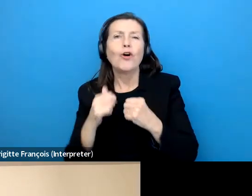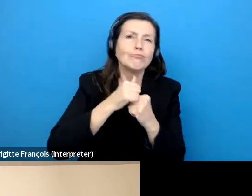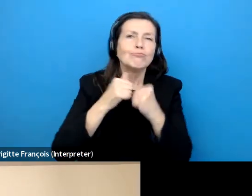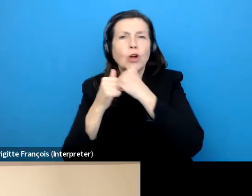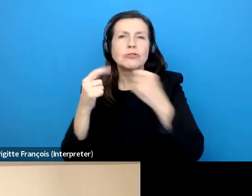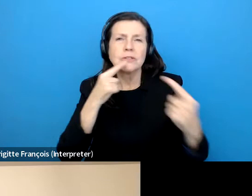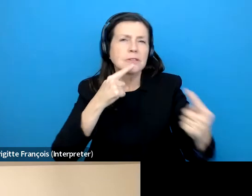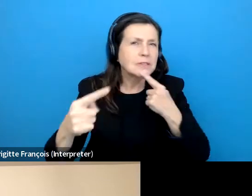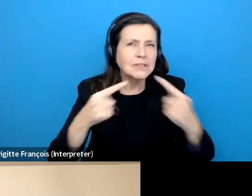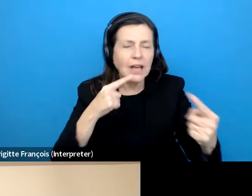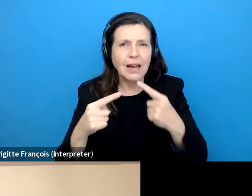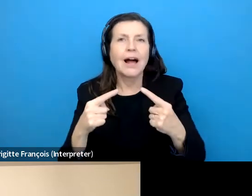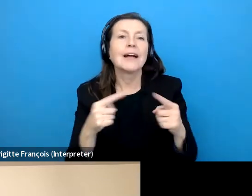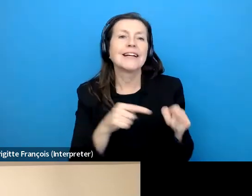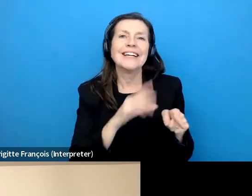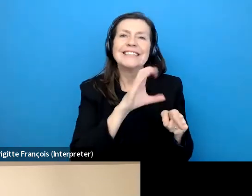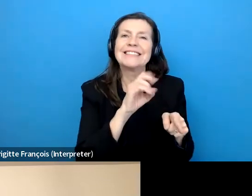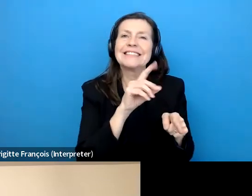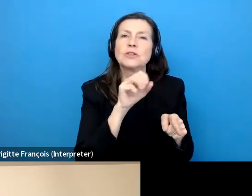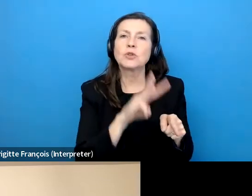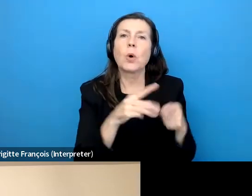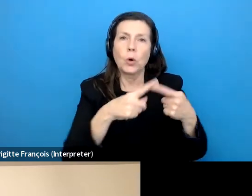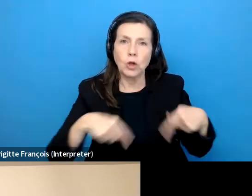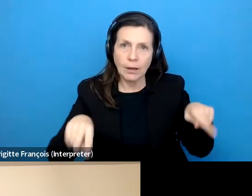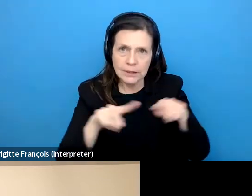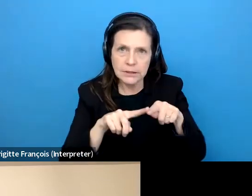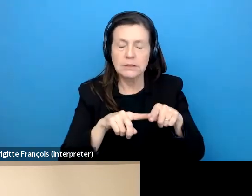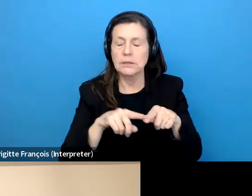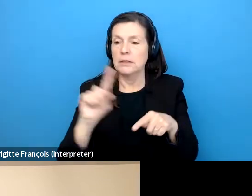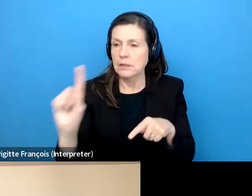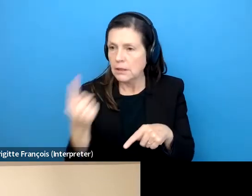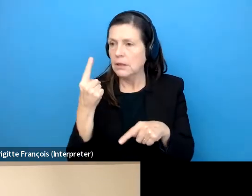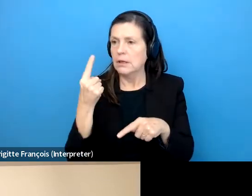with the CEDAW Committee one other another